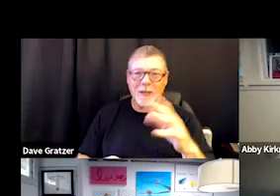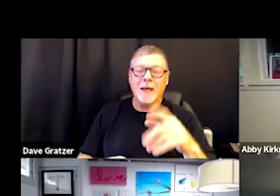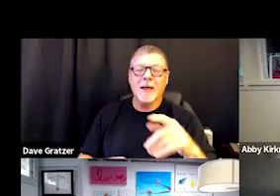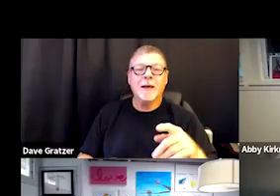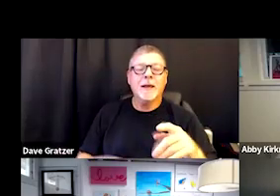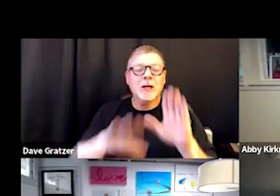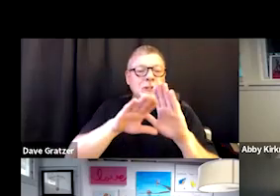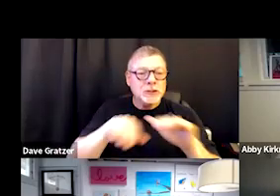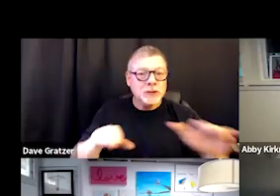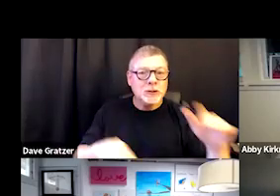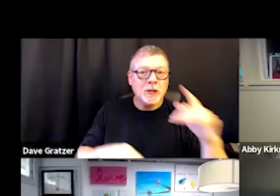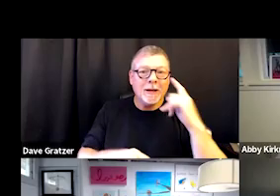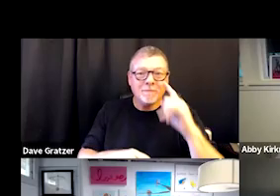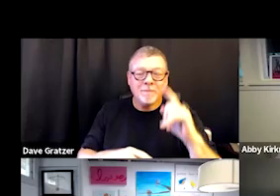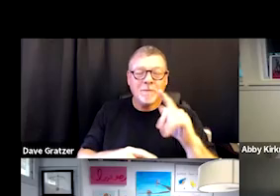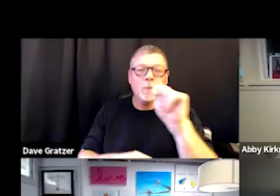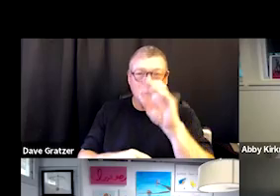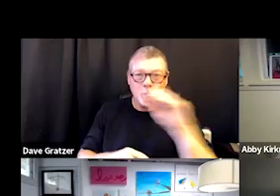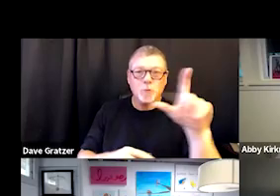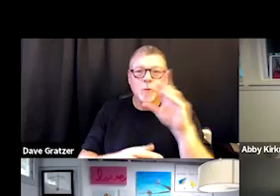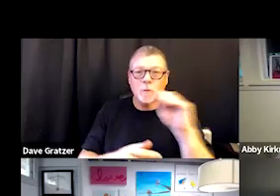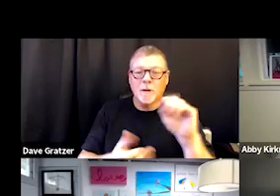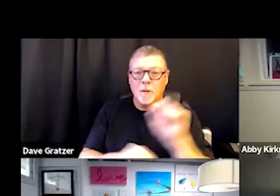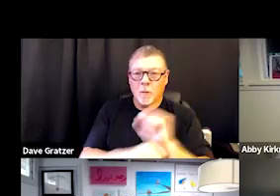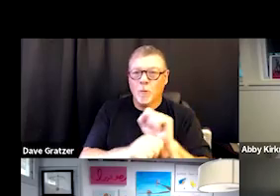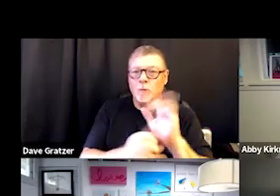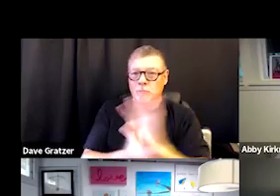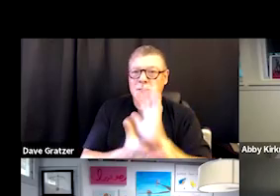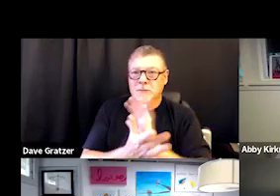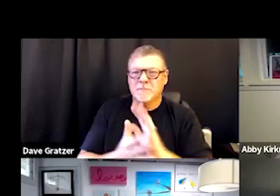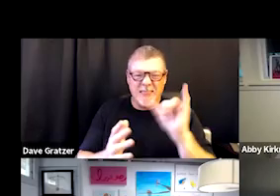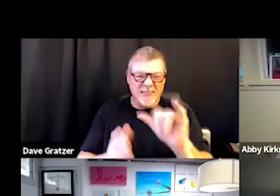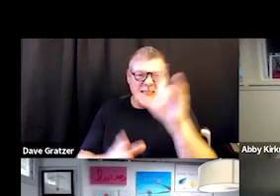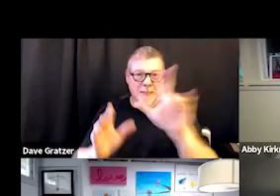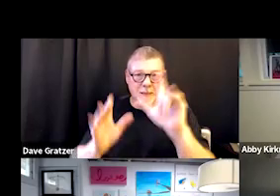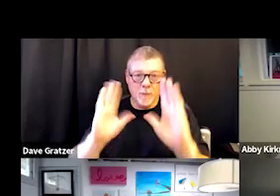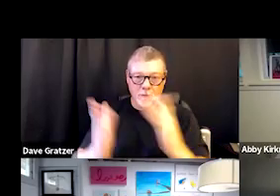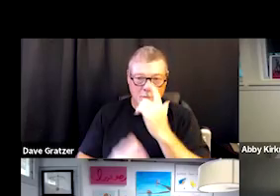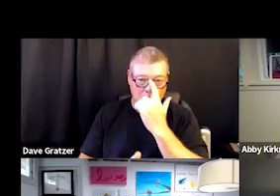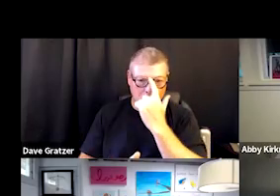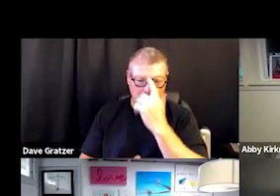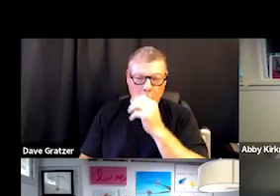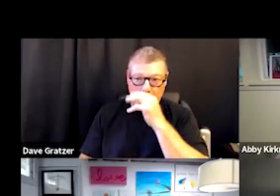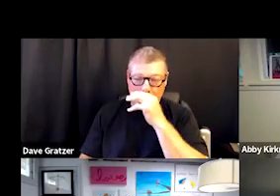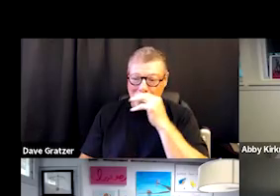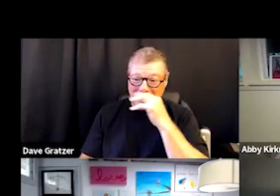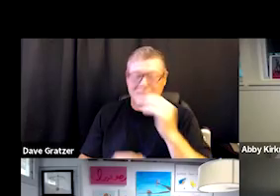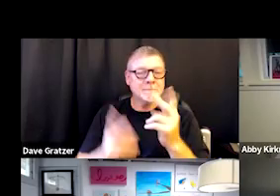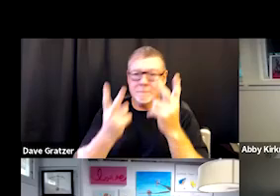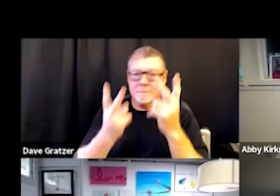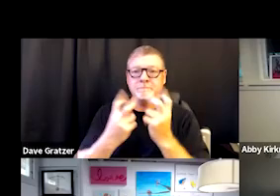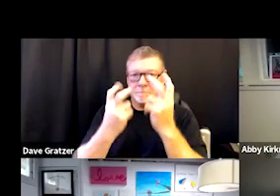of tools and worksheets. Go to the Library and download those FAQ documents.